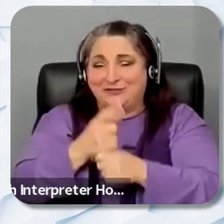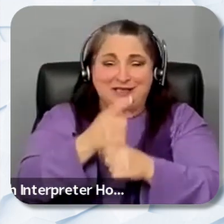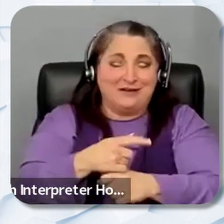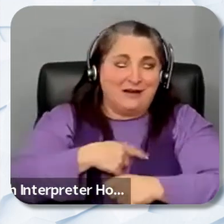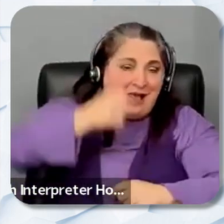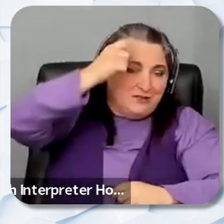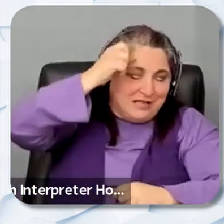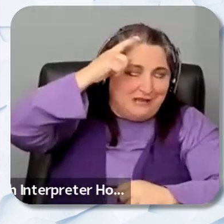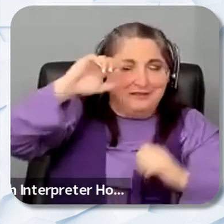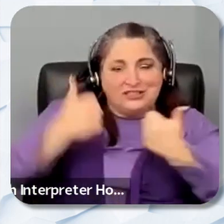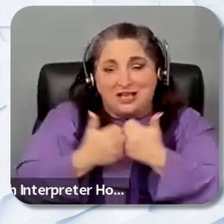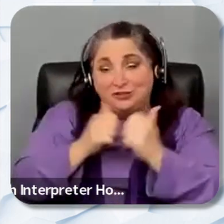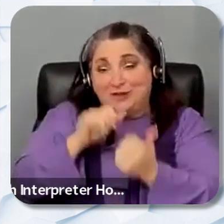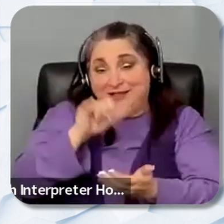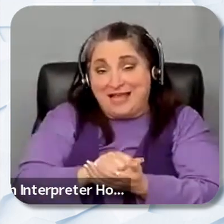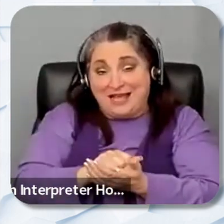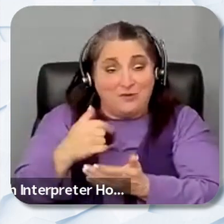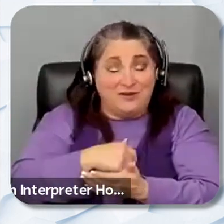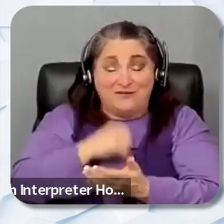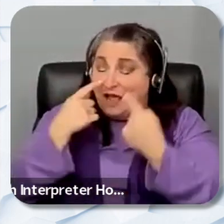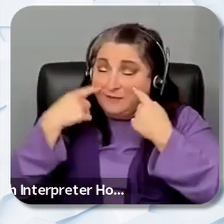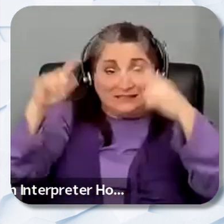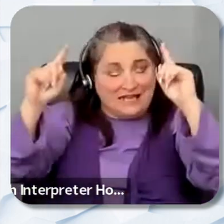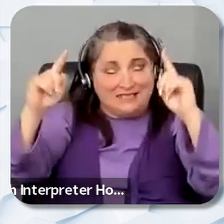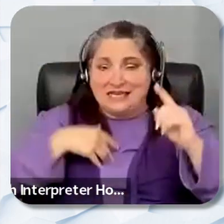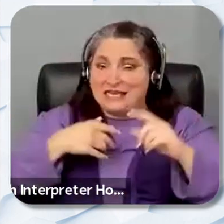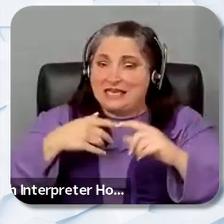challenges with that. We have been unsuccessful in lobbying the US Department of Education